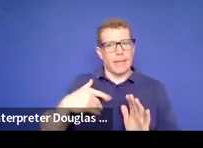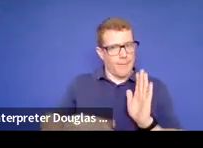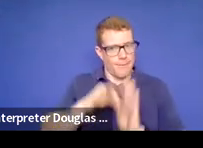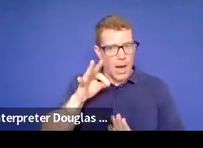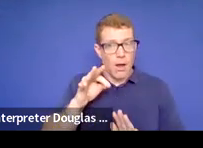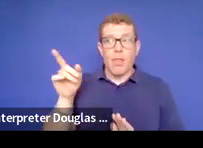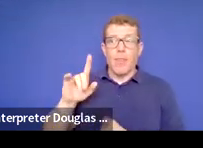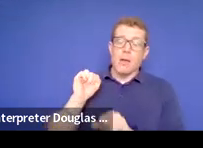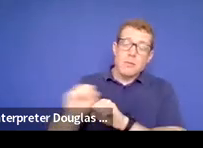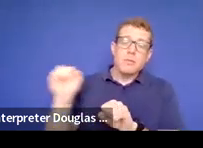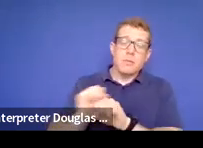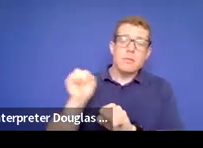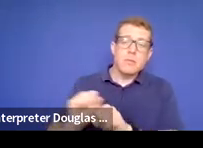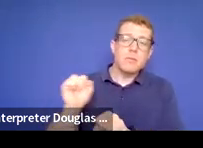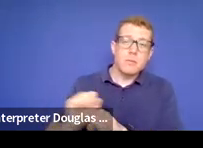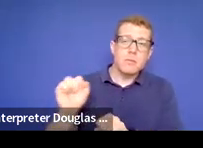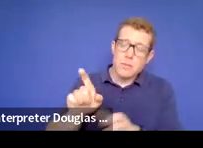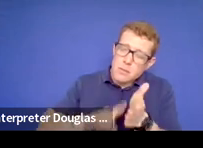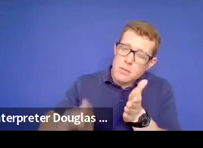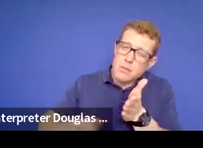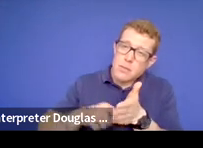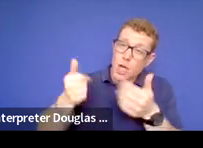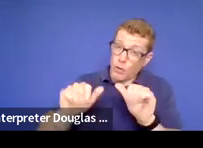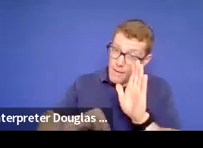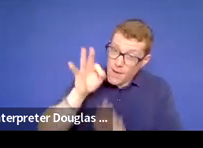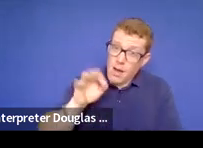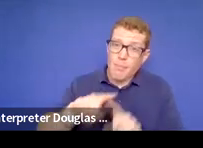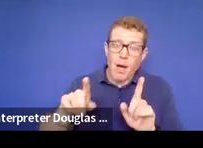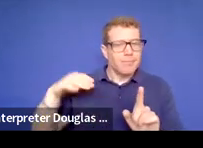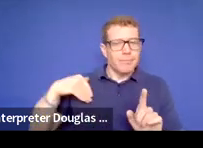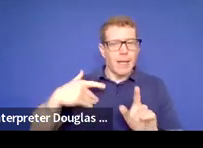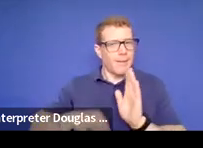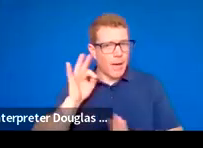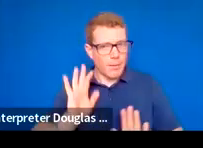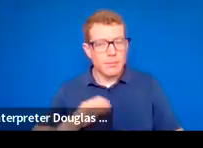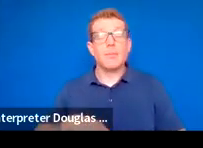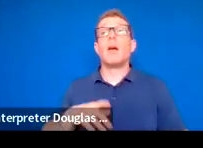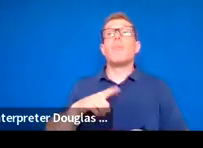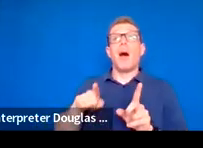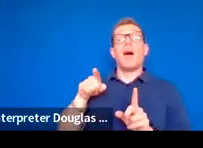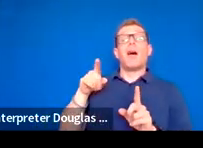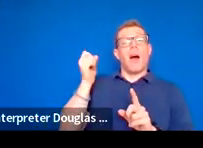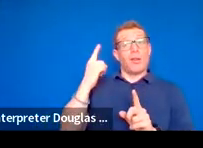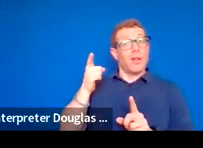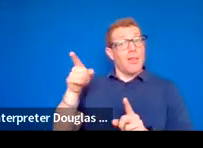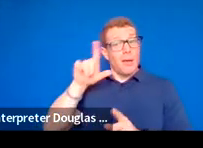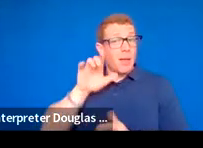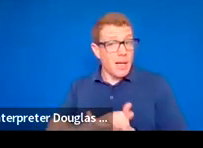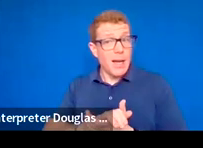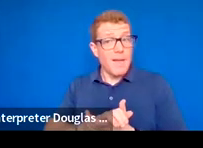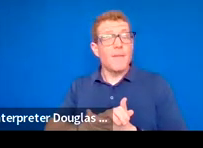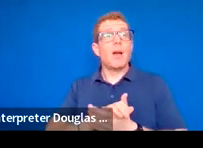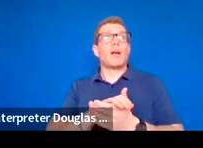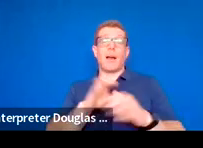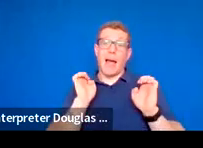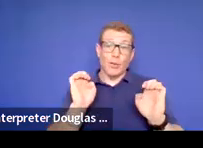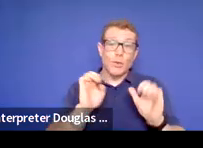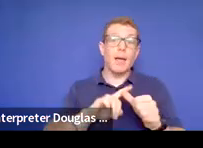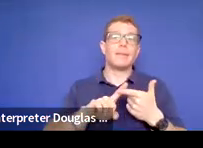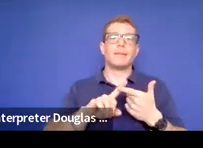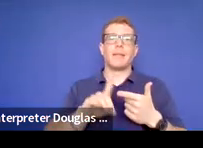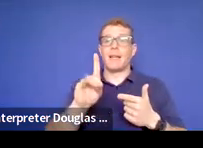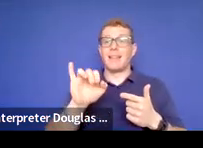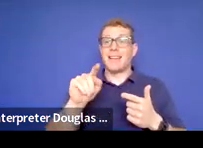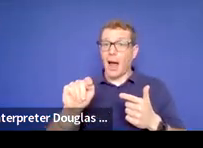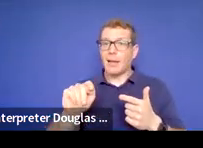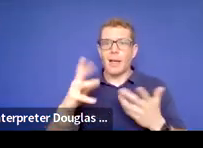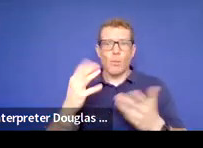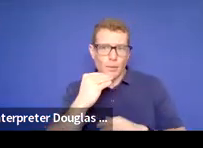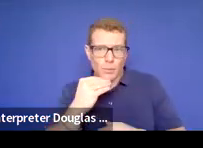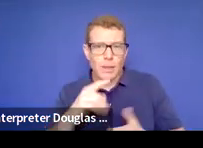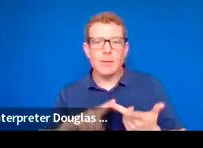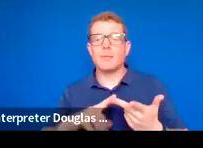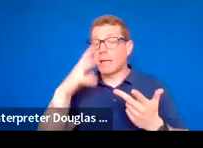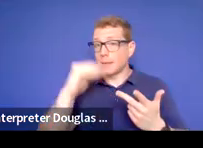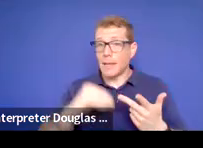But there is not They believe that through exercise, diet, sleep, mental activities, different types of vitamins.